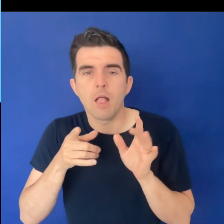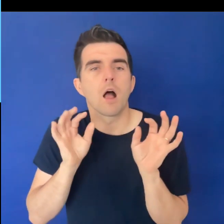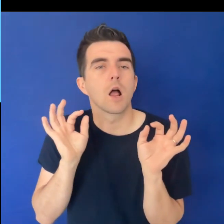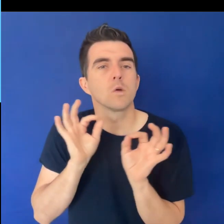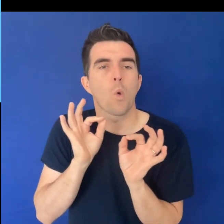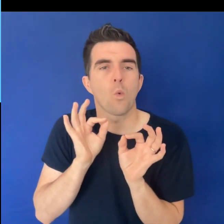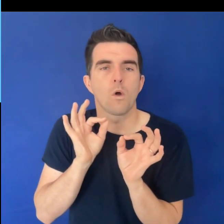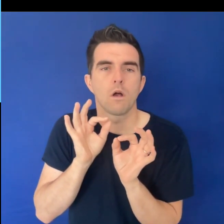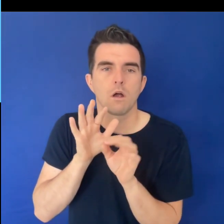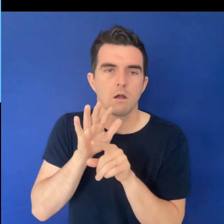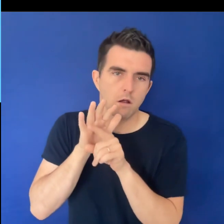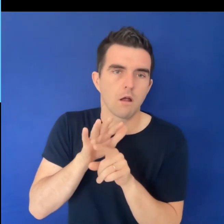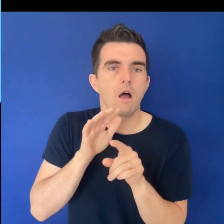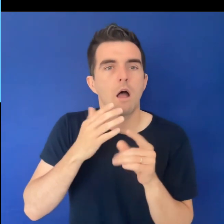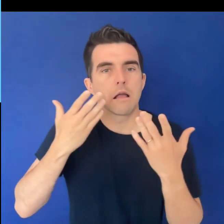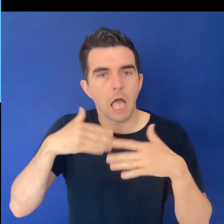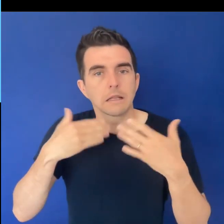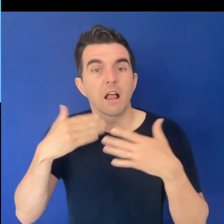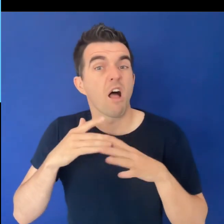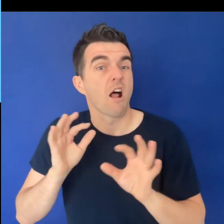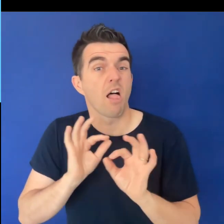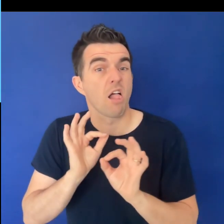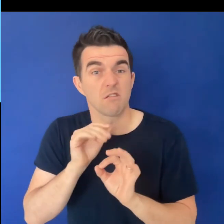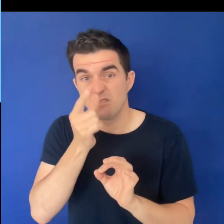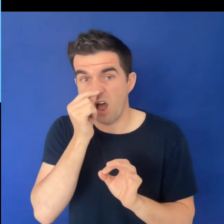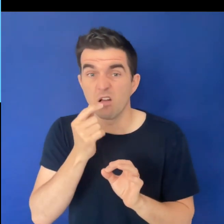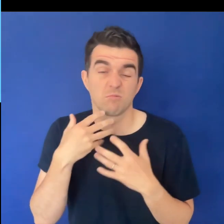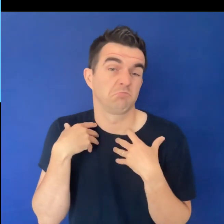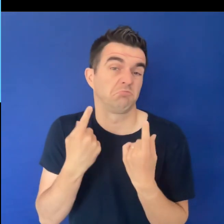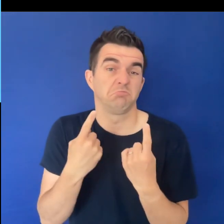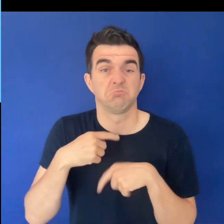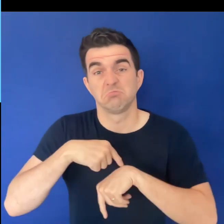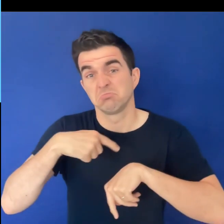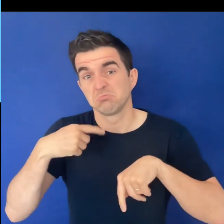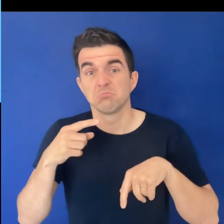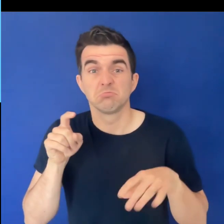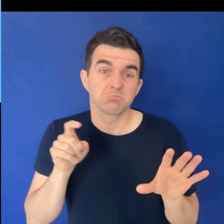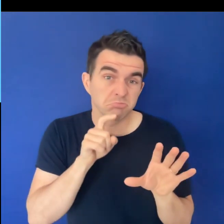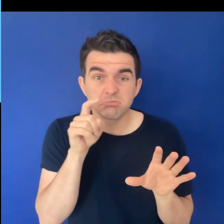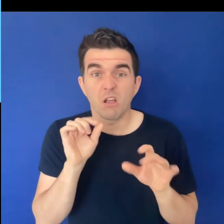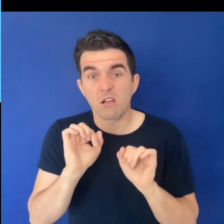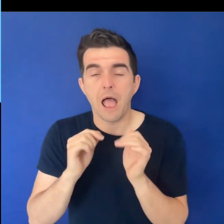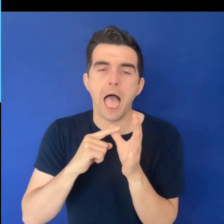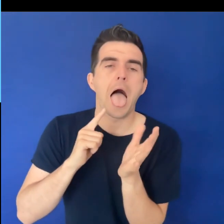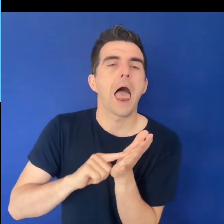day / night cycles in Fishbowl, and you can take all the time you need to explore Alo’s house.